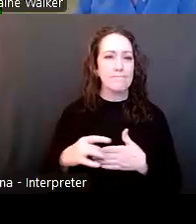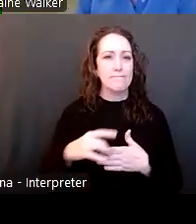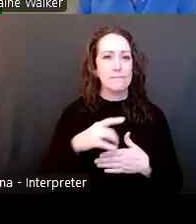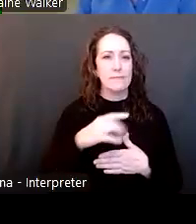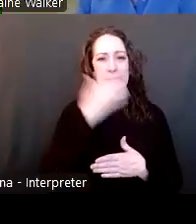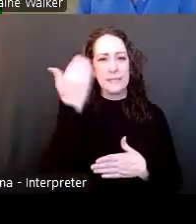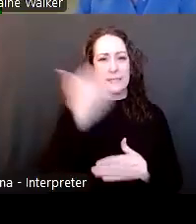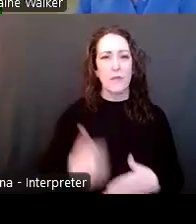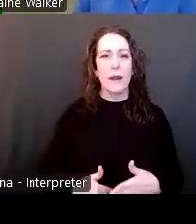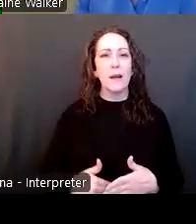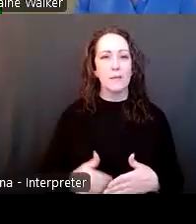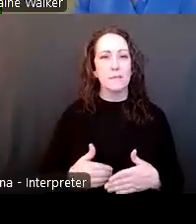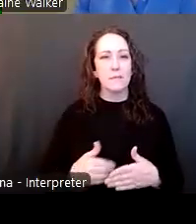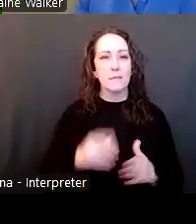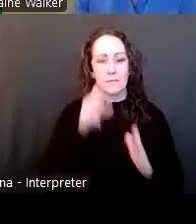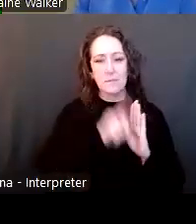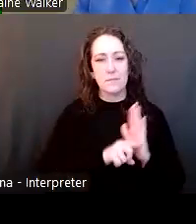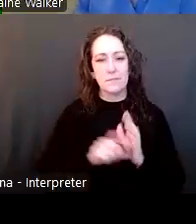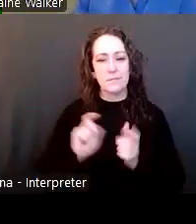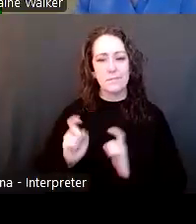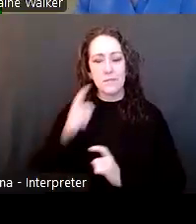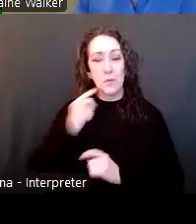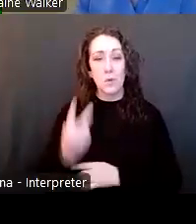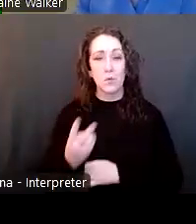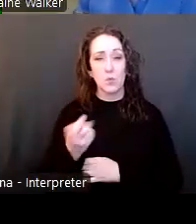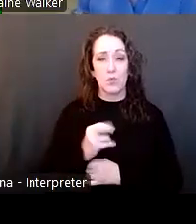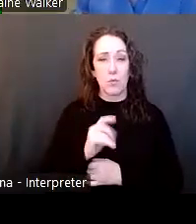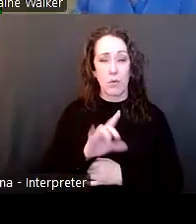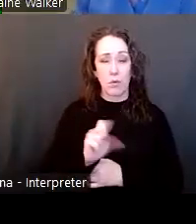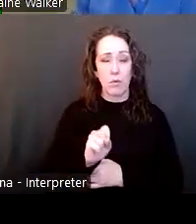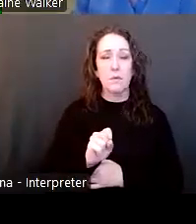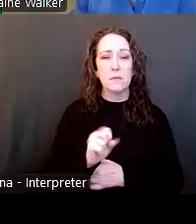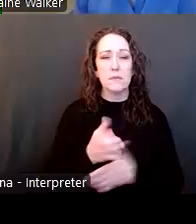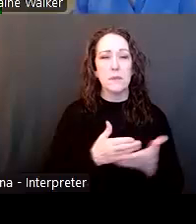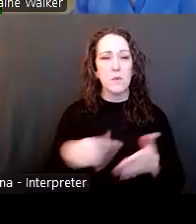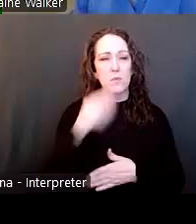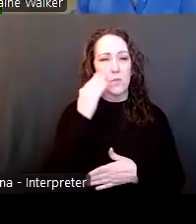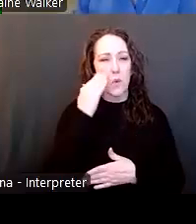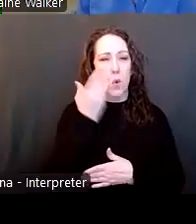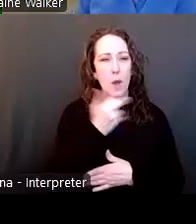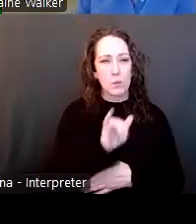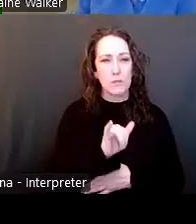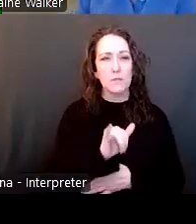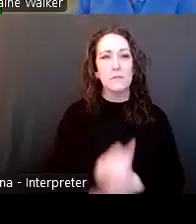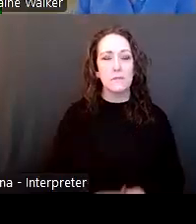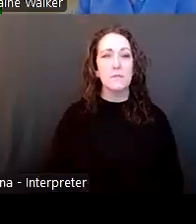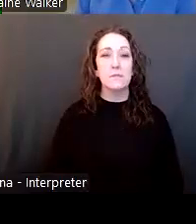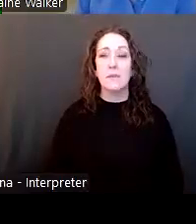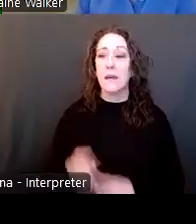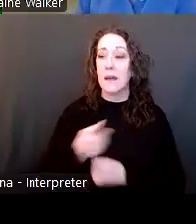and an editor of two journals some of you know Henry um so each year we bring in someone who's